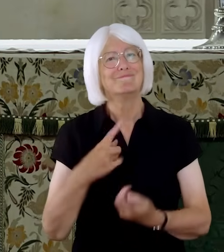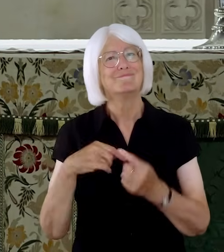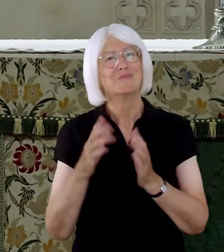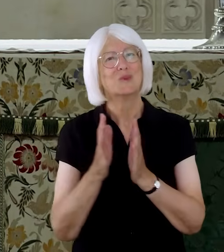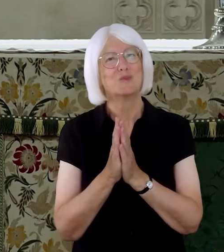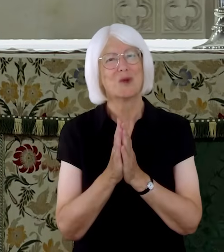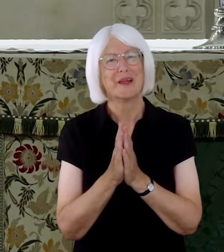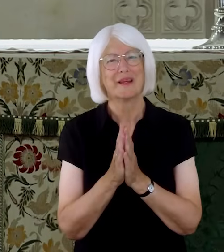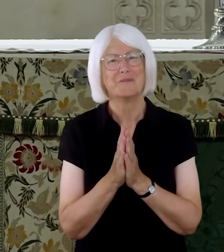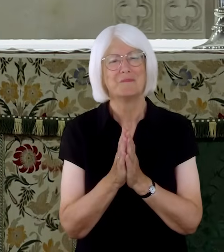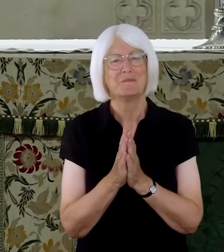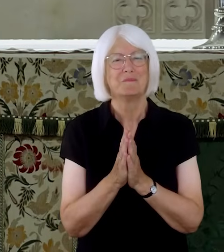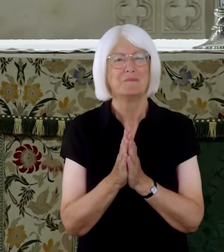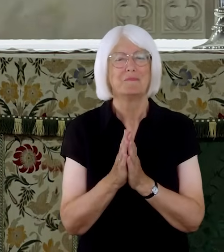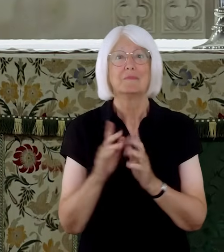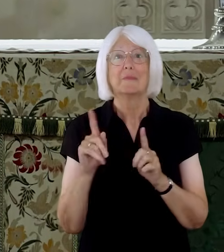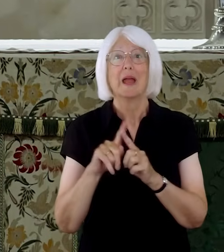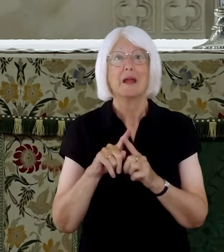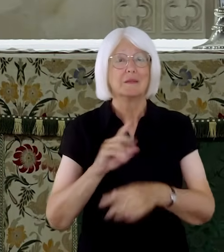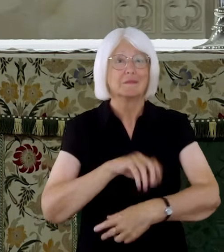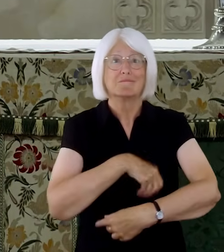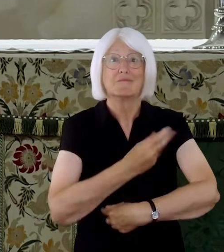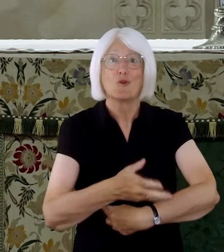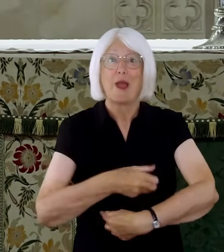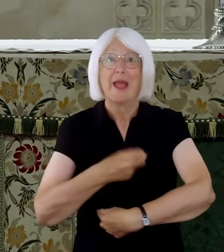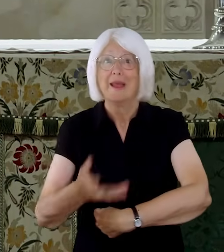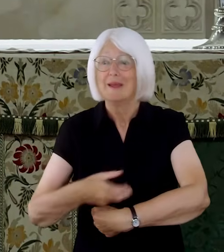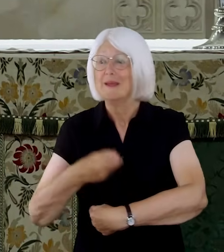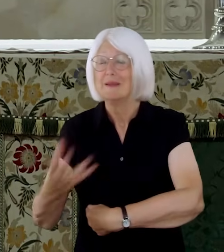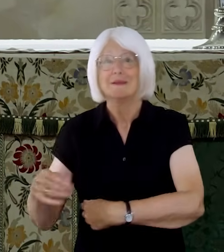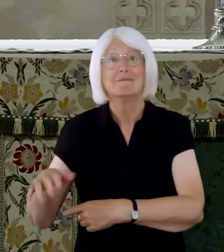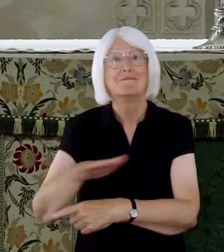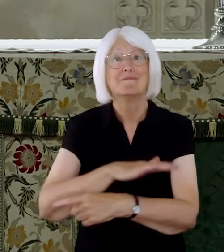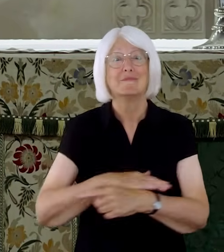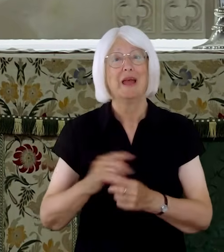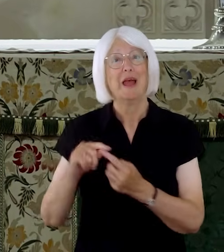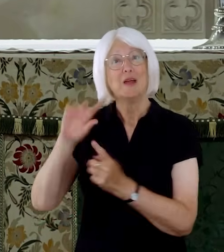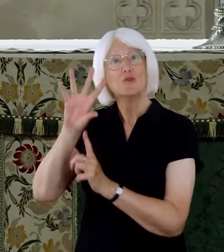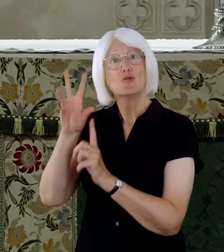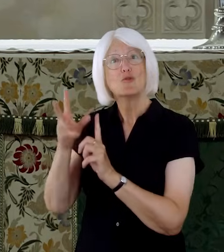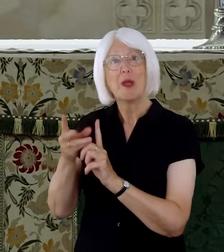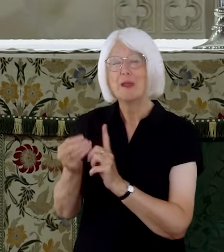Let us pray. As the grain once scattered in the fields and the grapes once dispersed